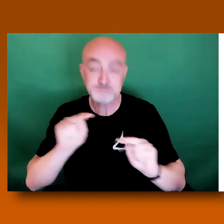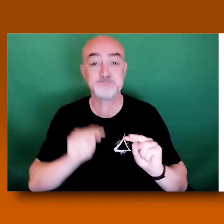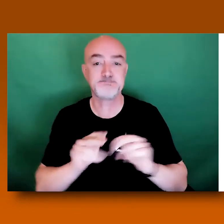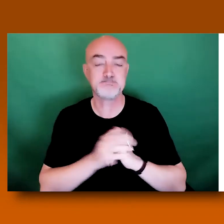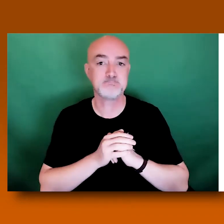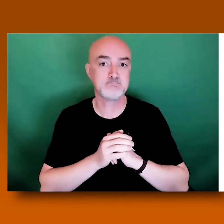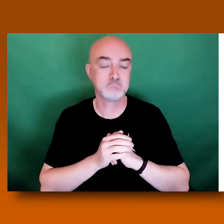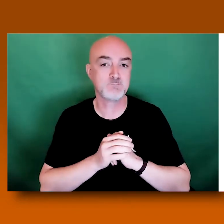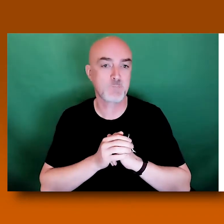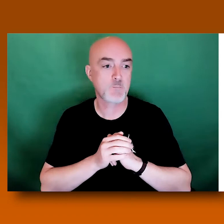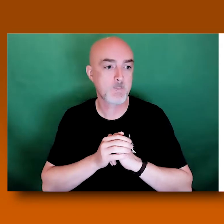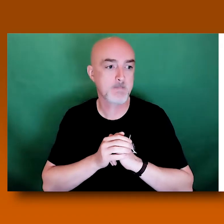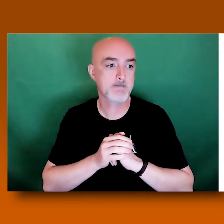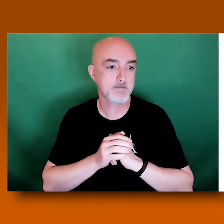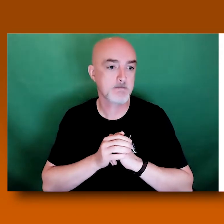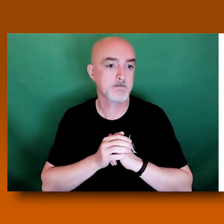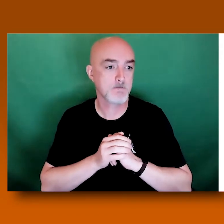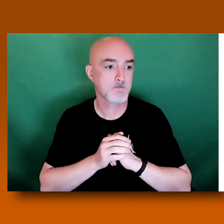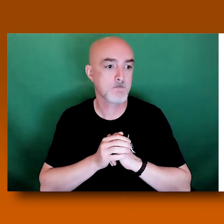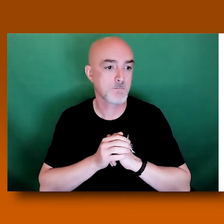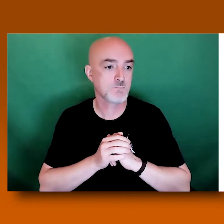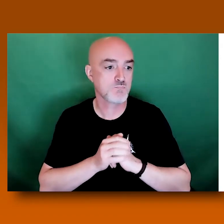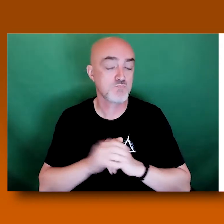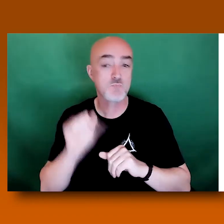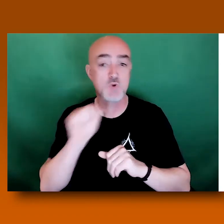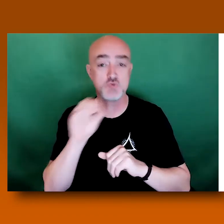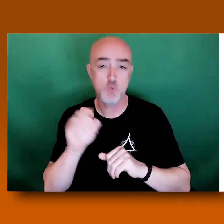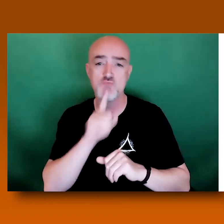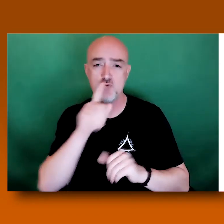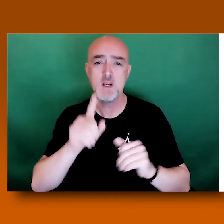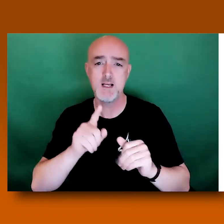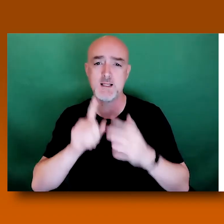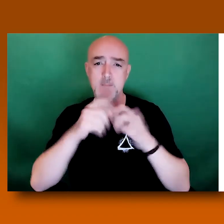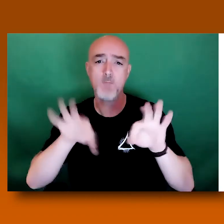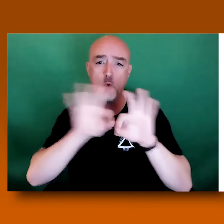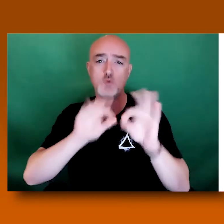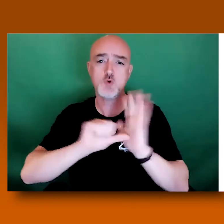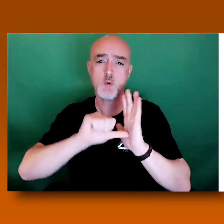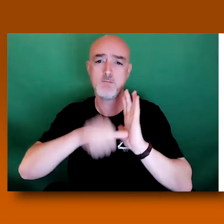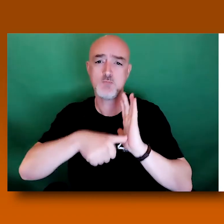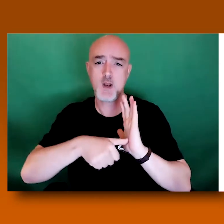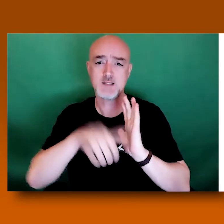reviewing it thoroughly. And it's so important to, again,